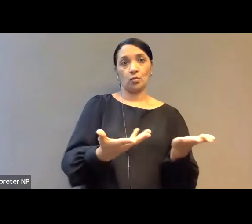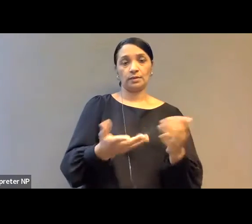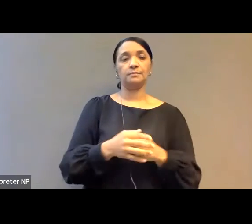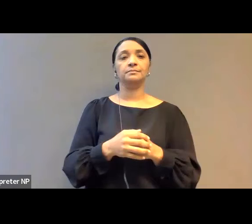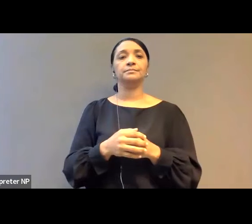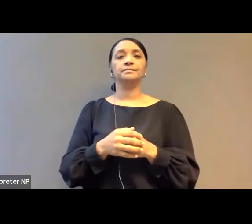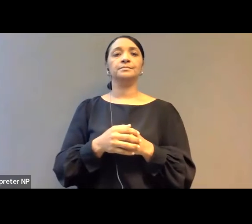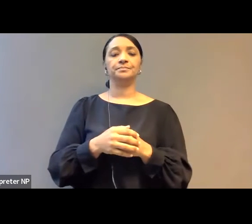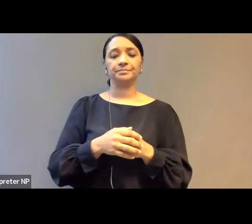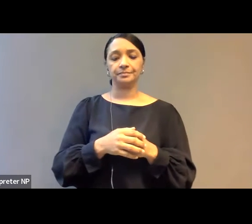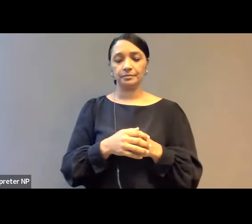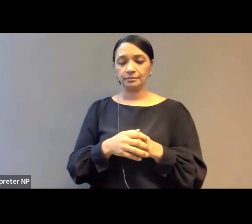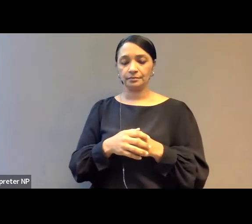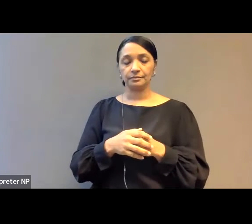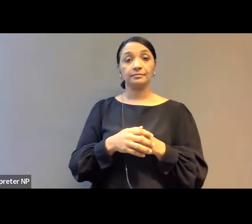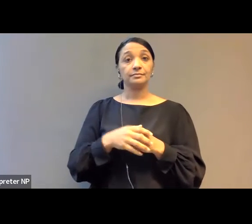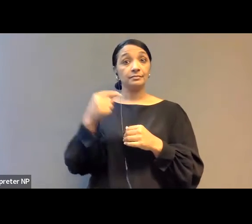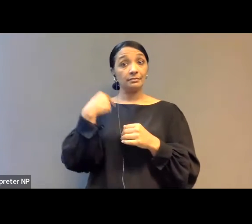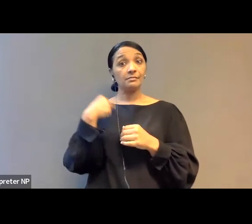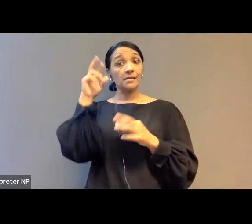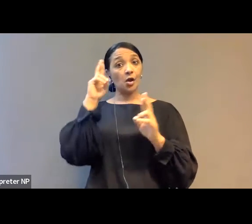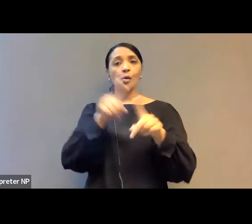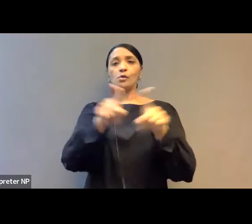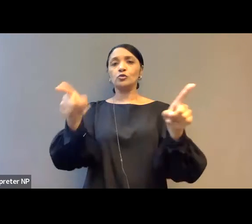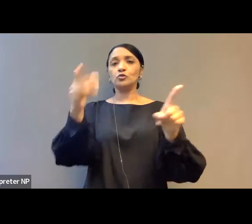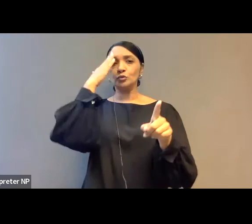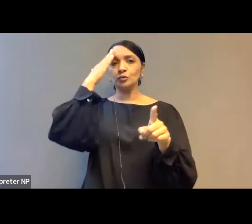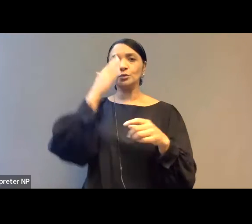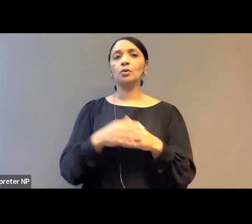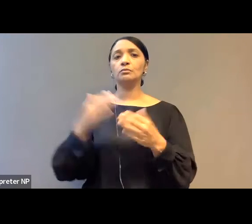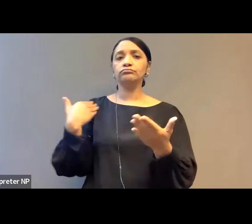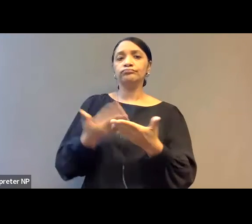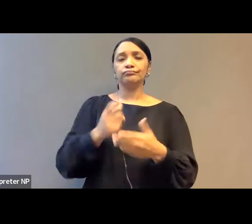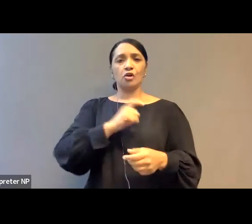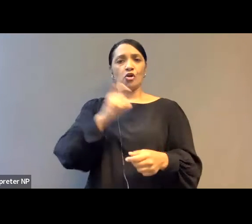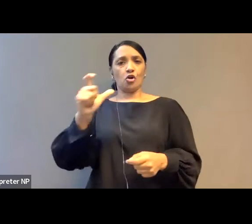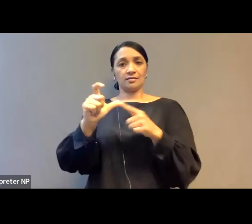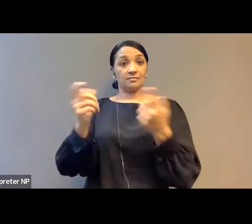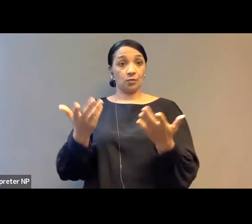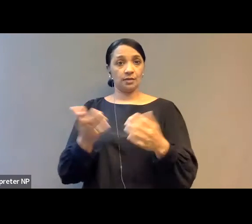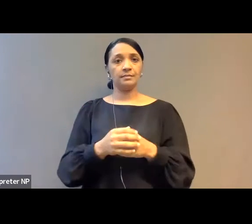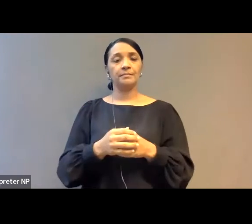I hope you have an idea of what these cards will give. But now we are still starting our journey.